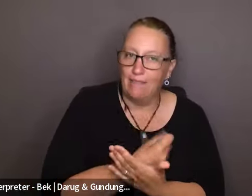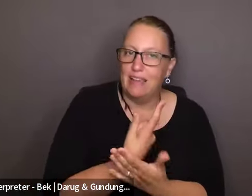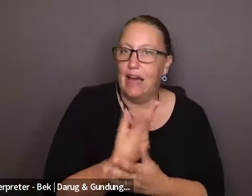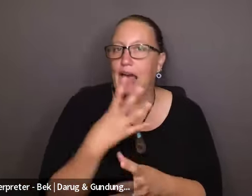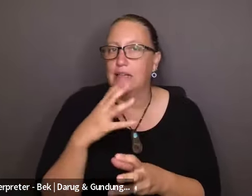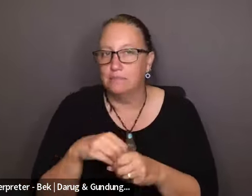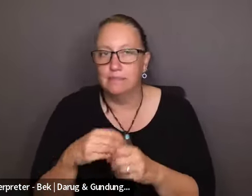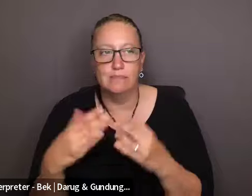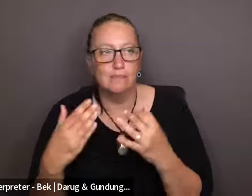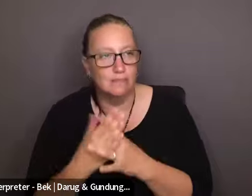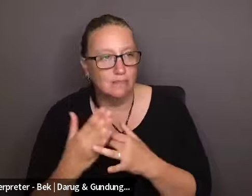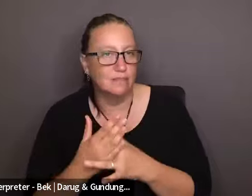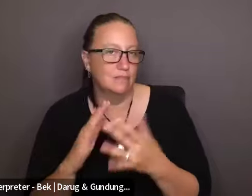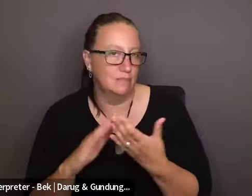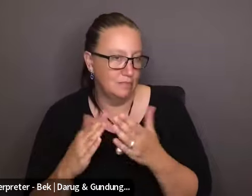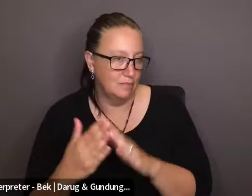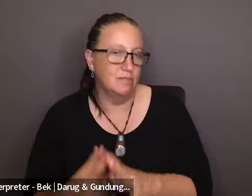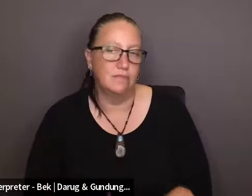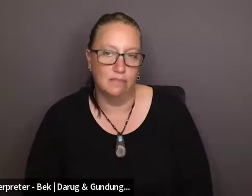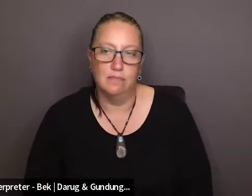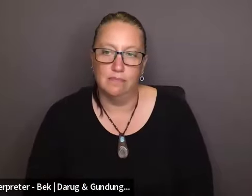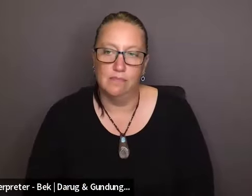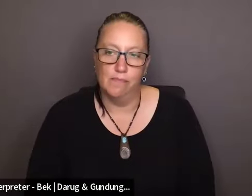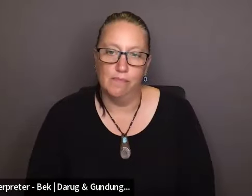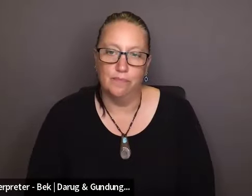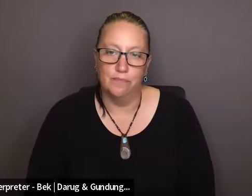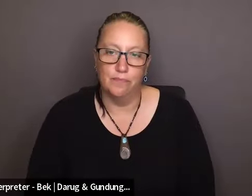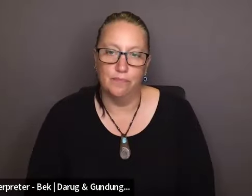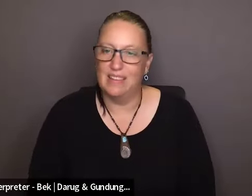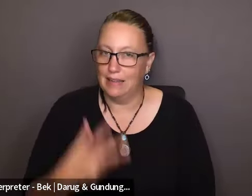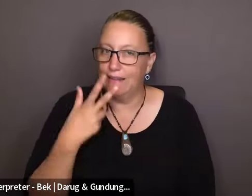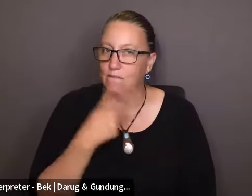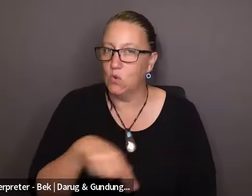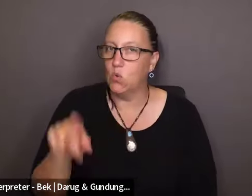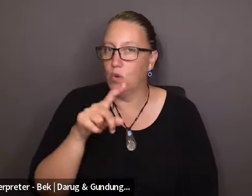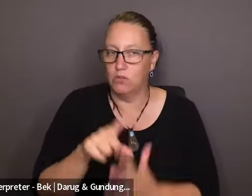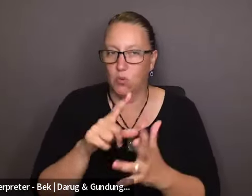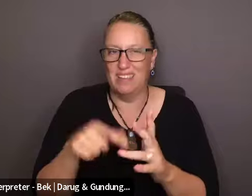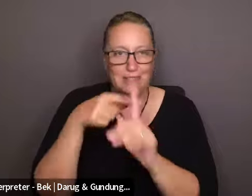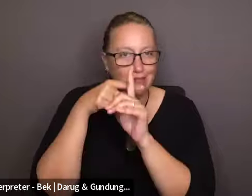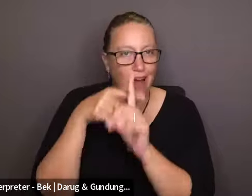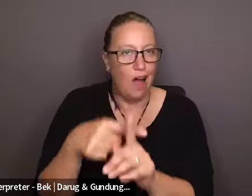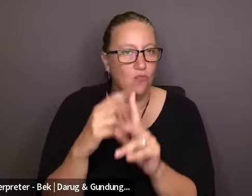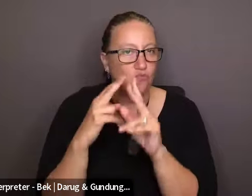topic and the potential for policy and system impact on the two topic areas of safety and accessible, inclusive